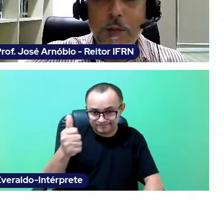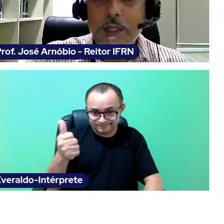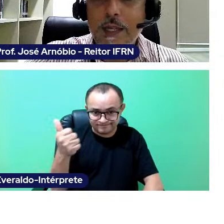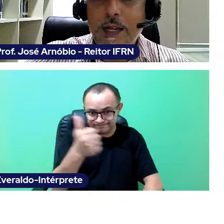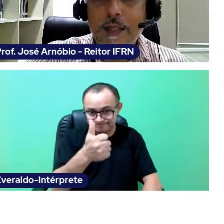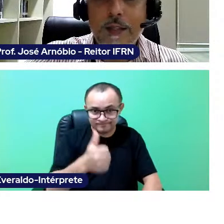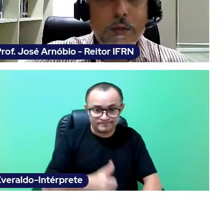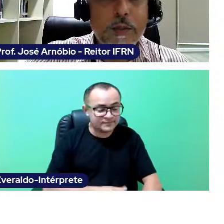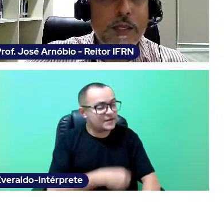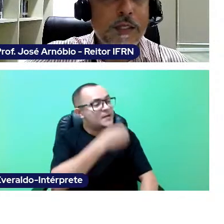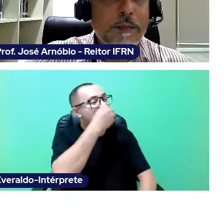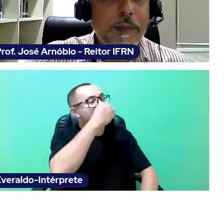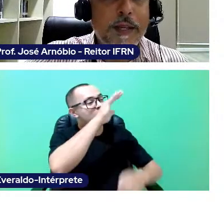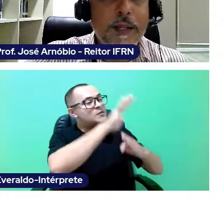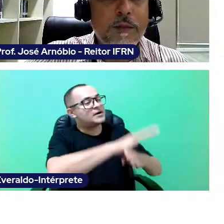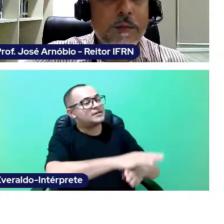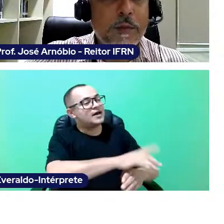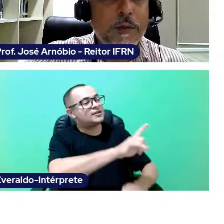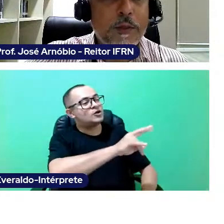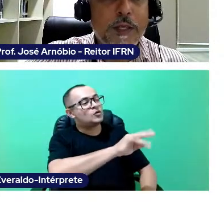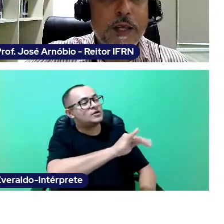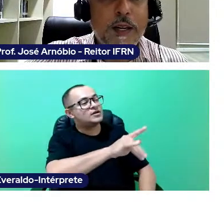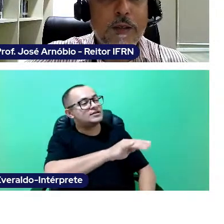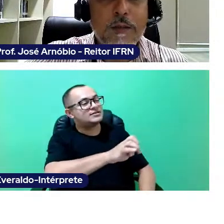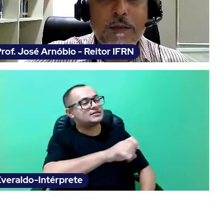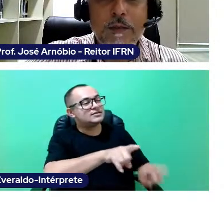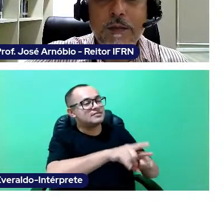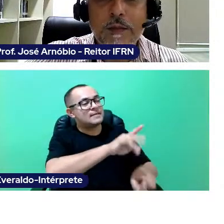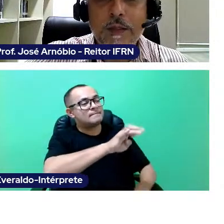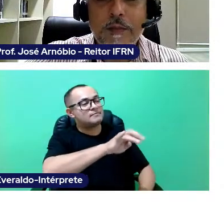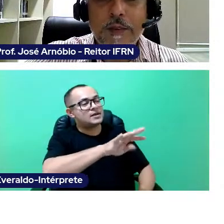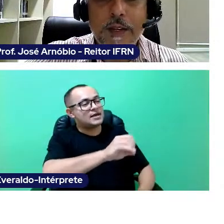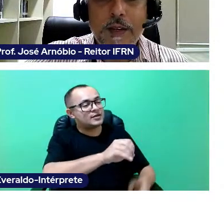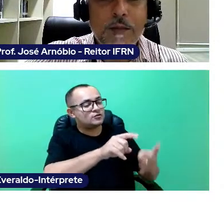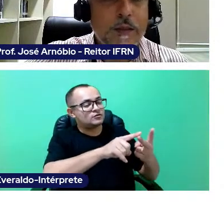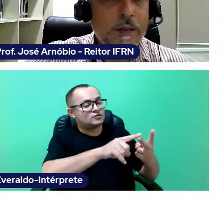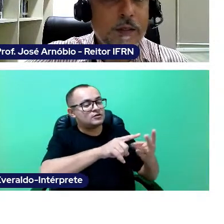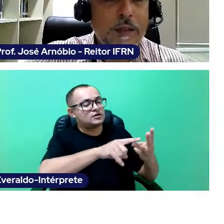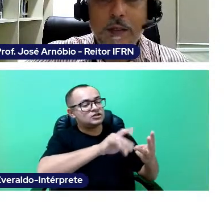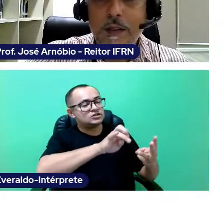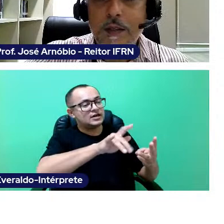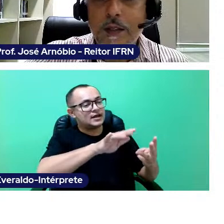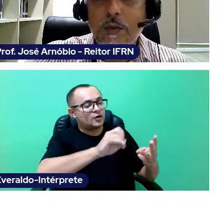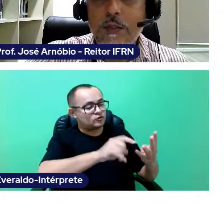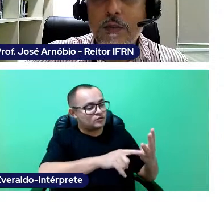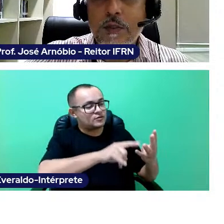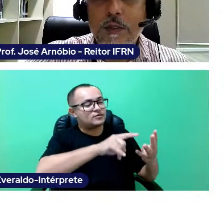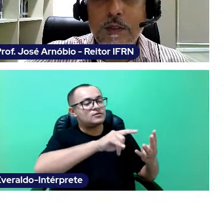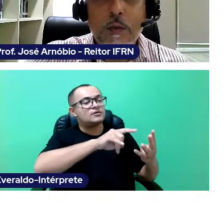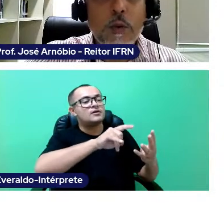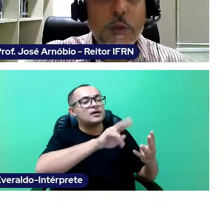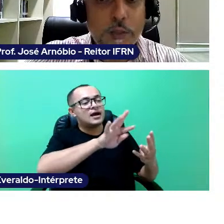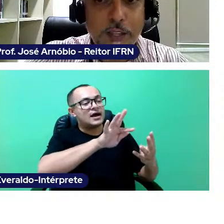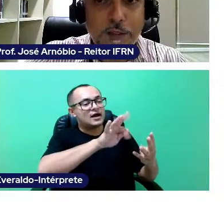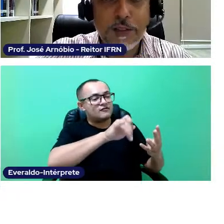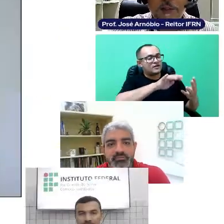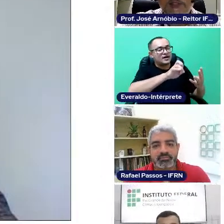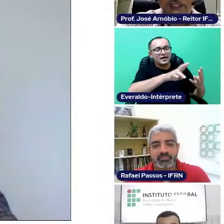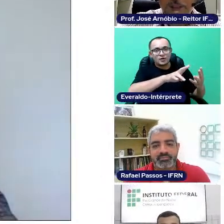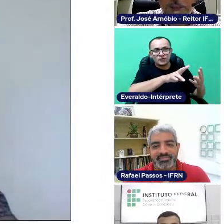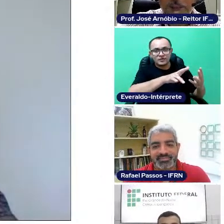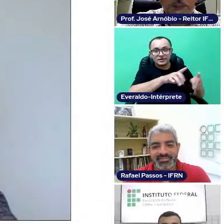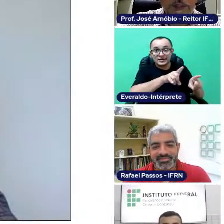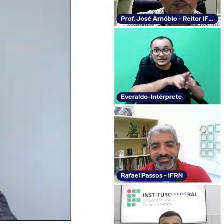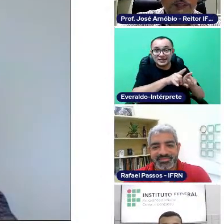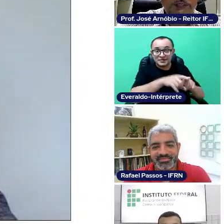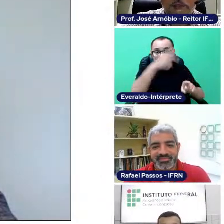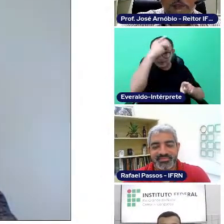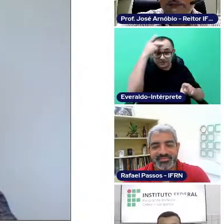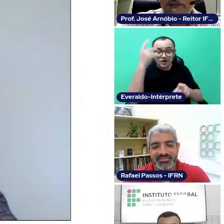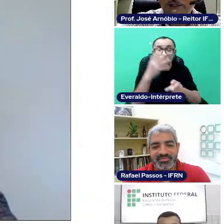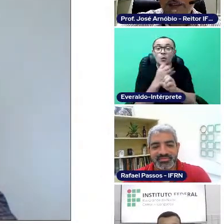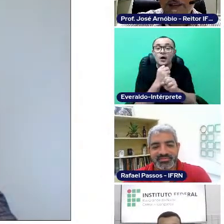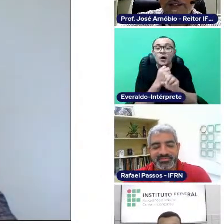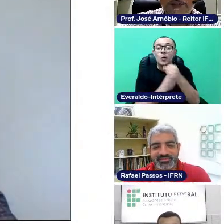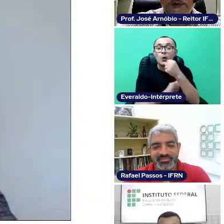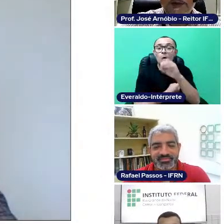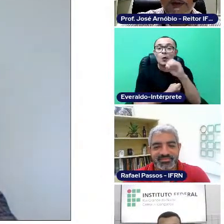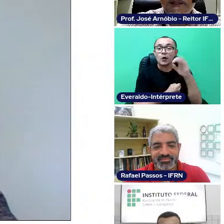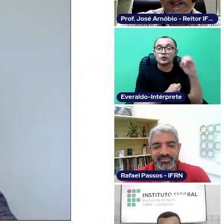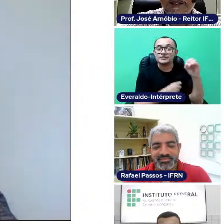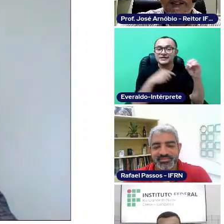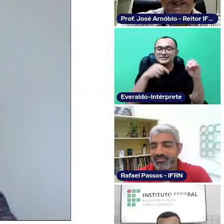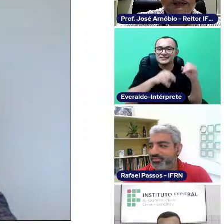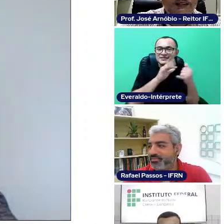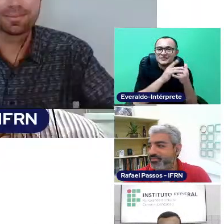Good afternoon Louise, Breno, professor Geraldo, Rafael, and to all the 800 people that are with us right now.